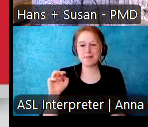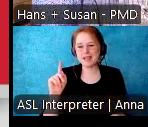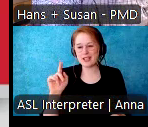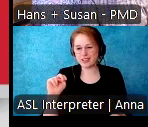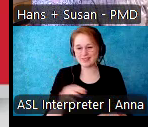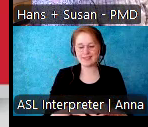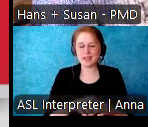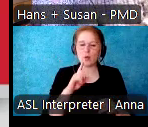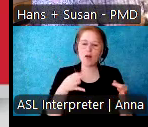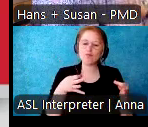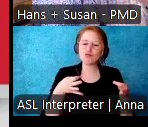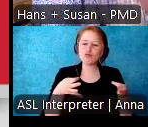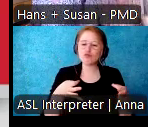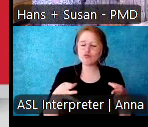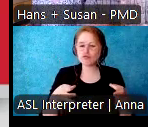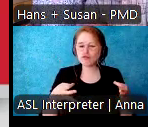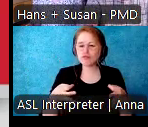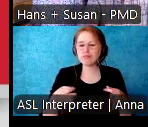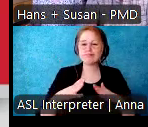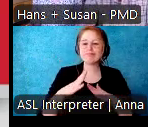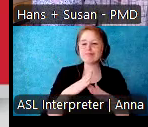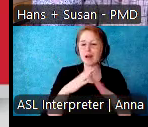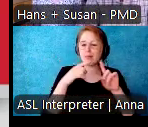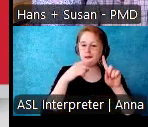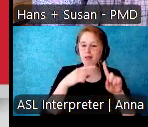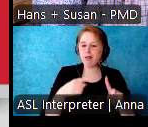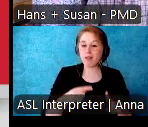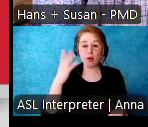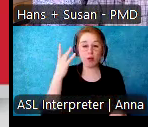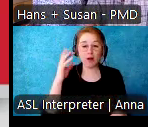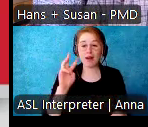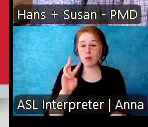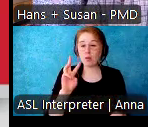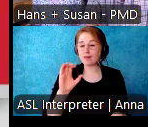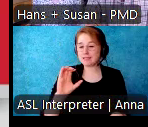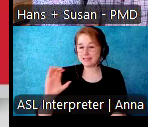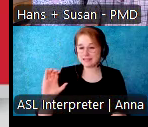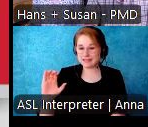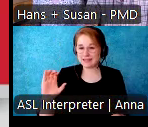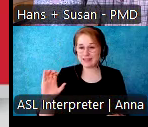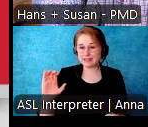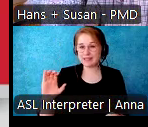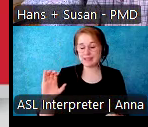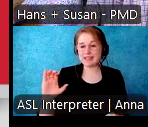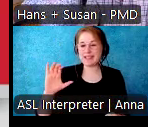through the major points on why WisCaregiver Careers CDCP is appealing.